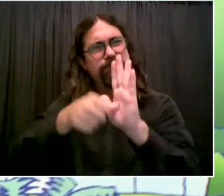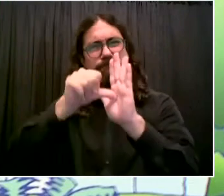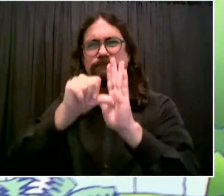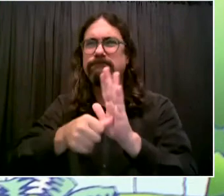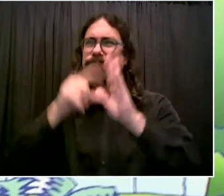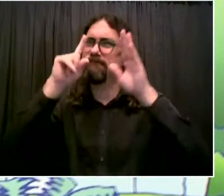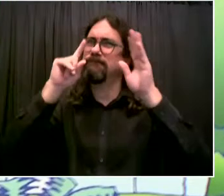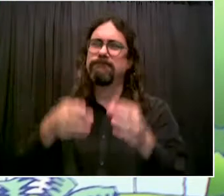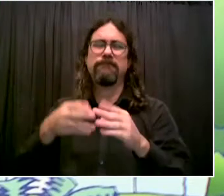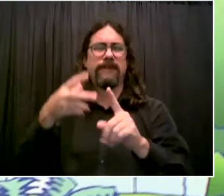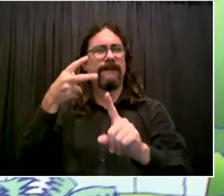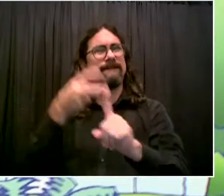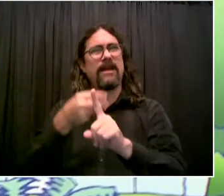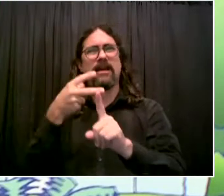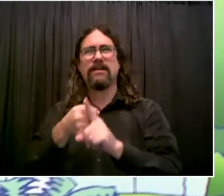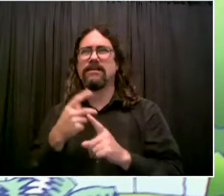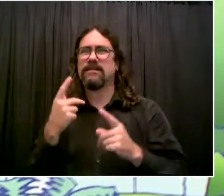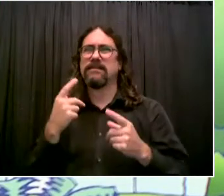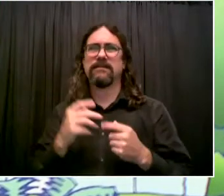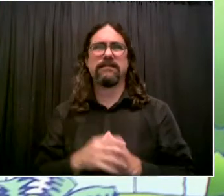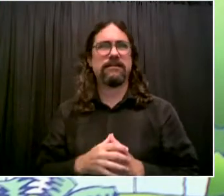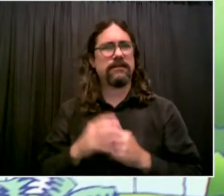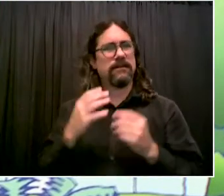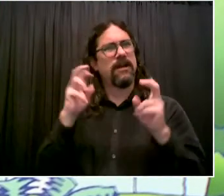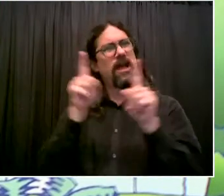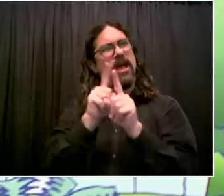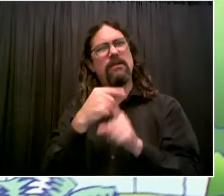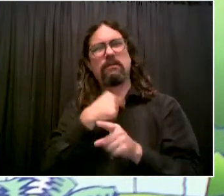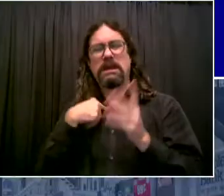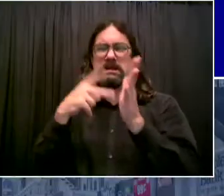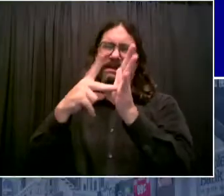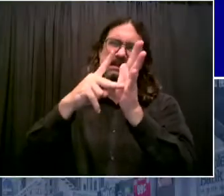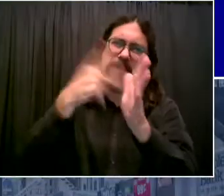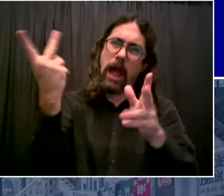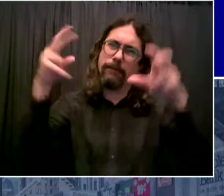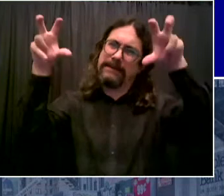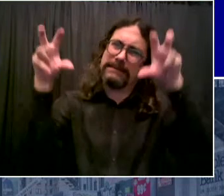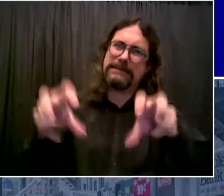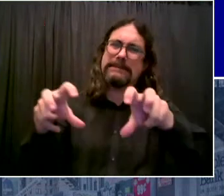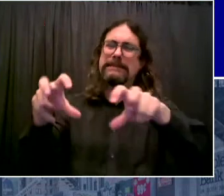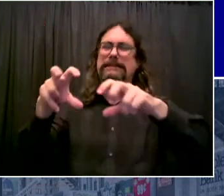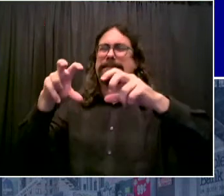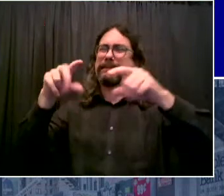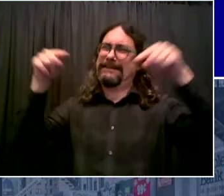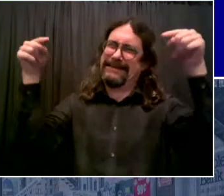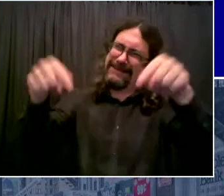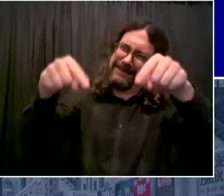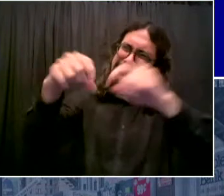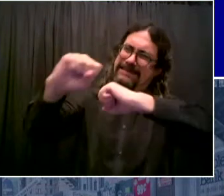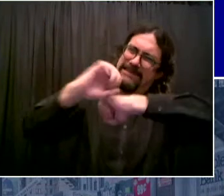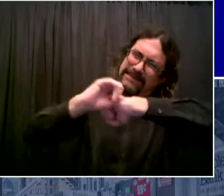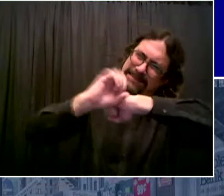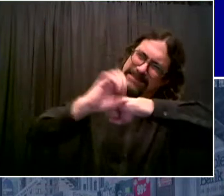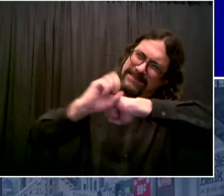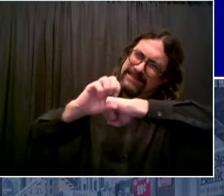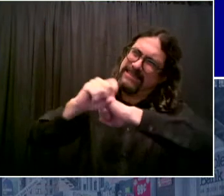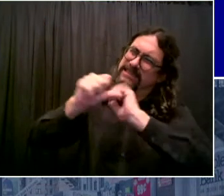OF BEING SAFER AND YOU HAVE MORMOE NEY IN YOUR POCKET. YOU GOING TO DO EVREYTHING AND INCIENTVIZE AND USE MANDATES AND DO ALL OF THE ABE OVAND FIGHT BACK DELTA AND